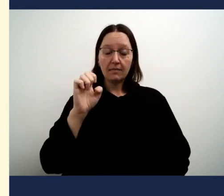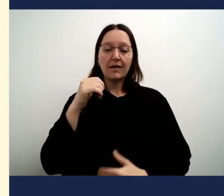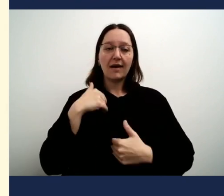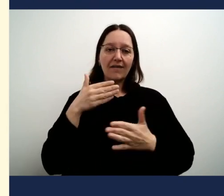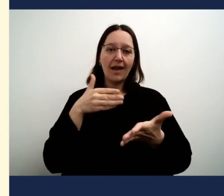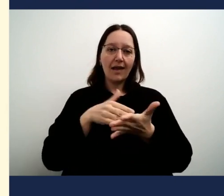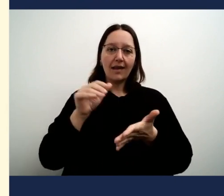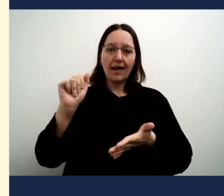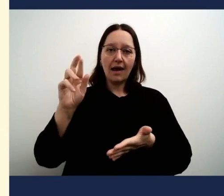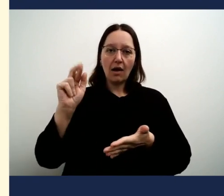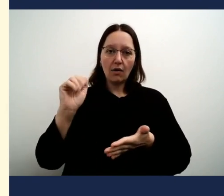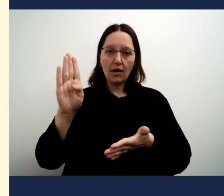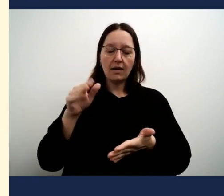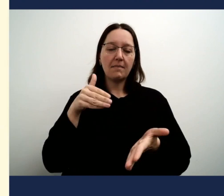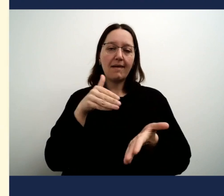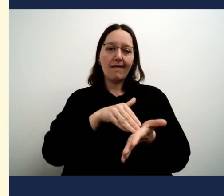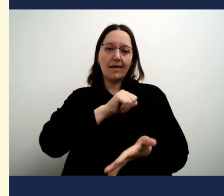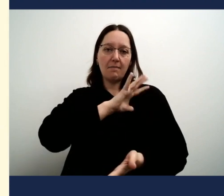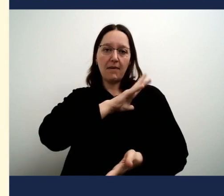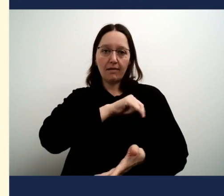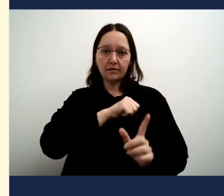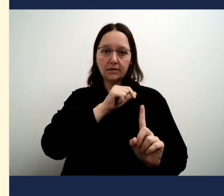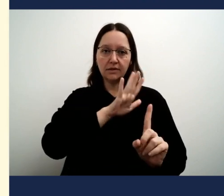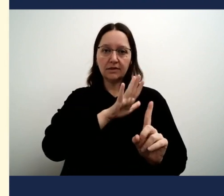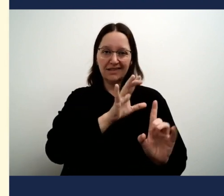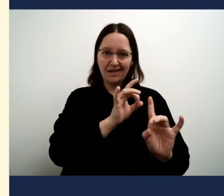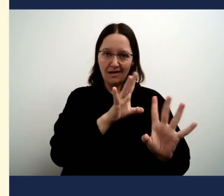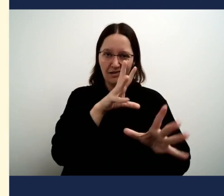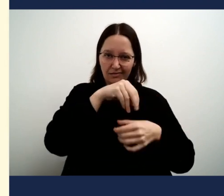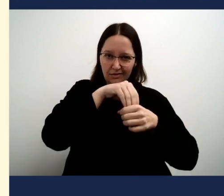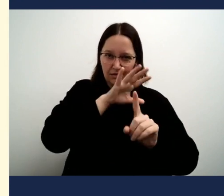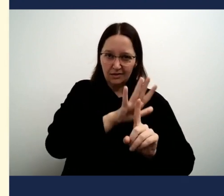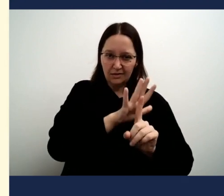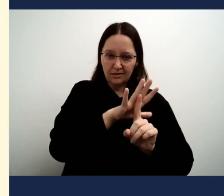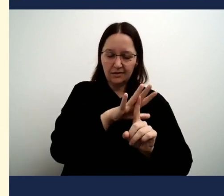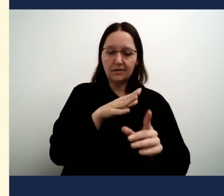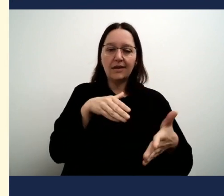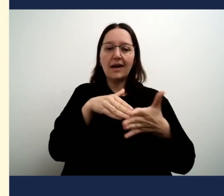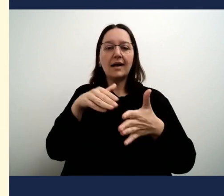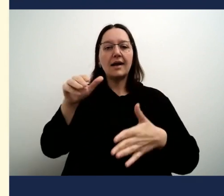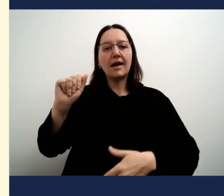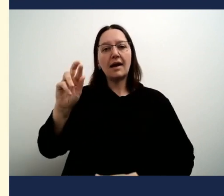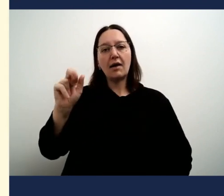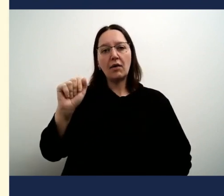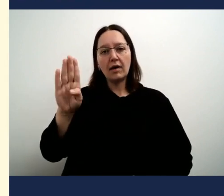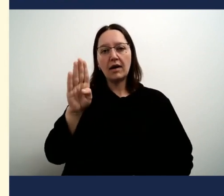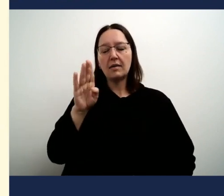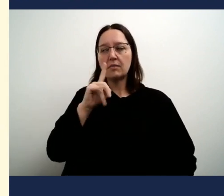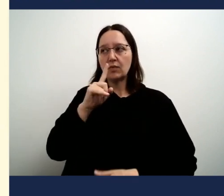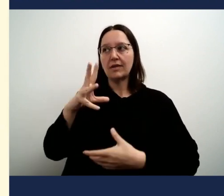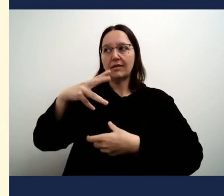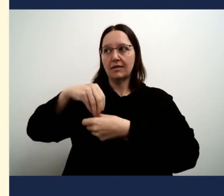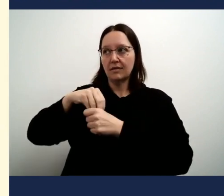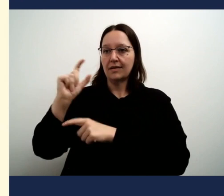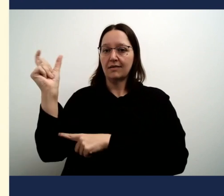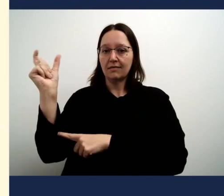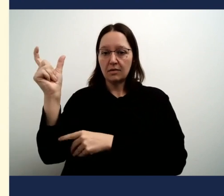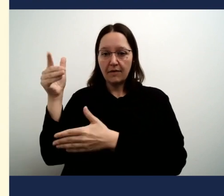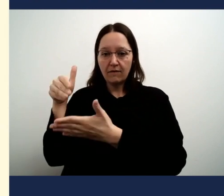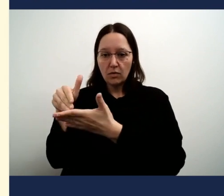October of last year, the country mourned the murder of a six-year-old Palestinian-American boy that you see there pictured on the